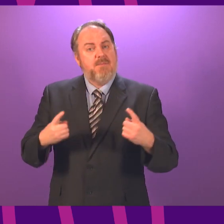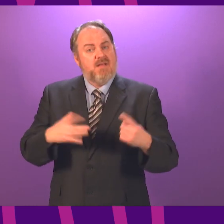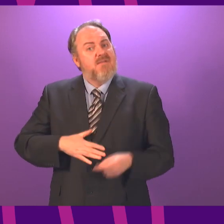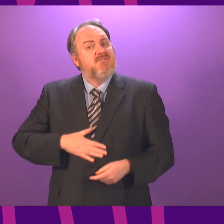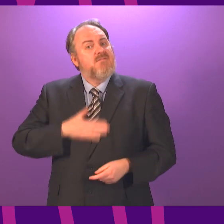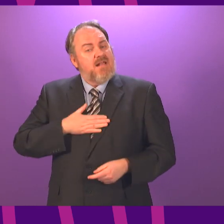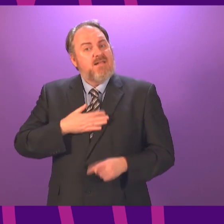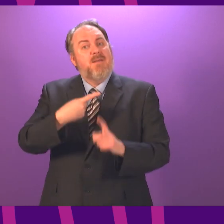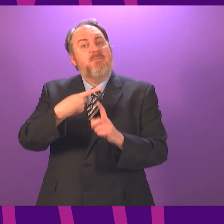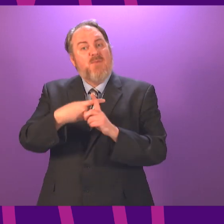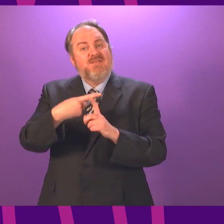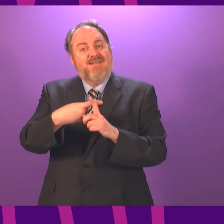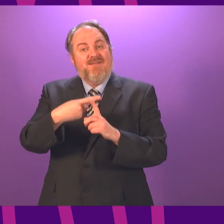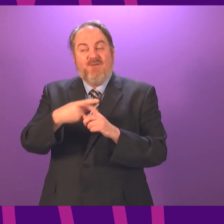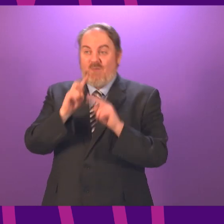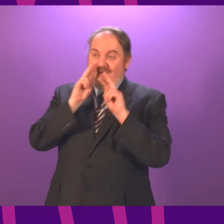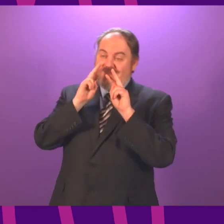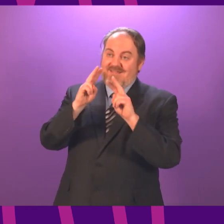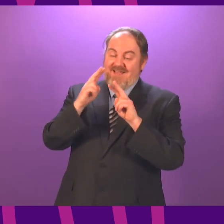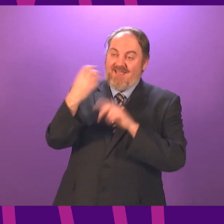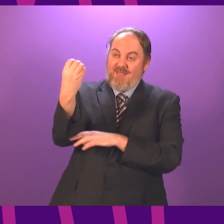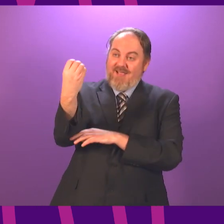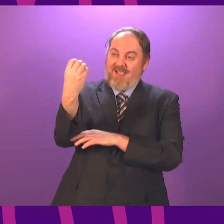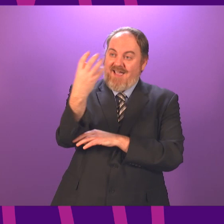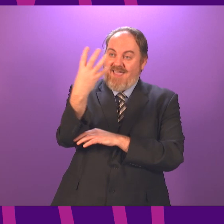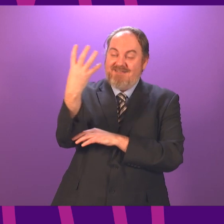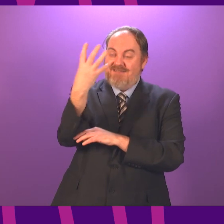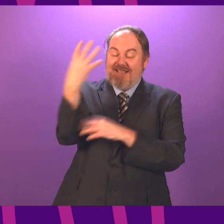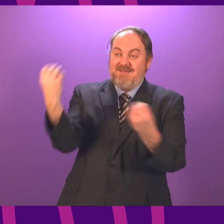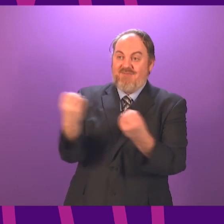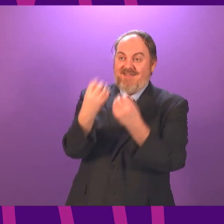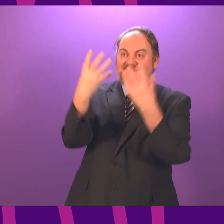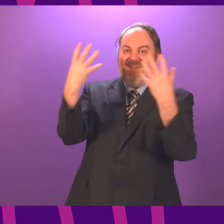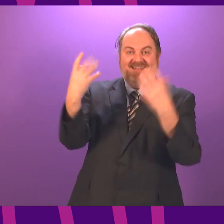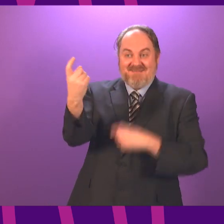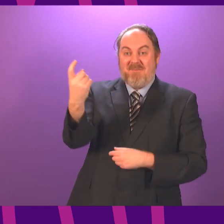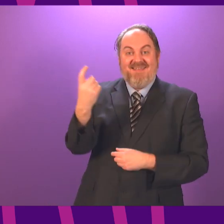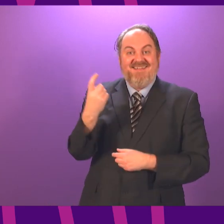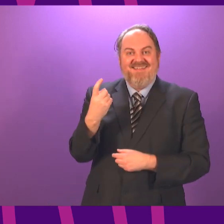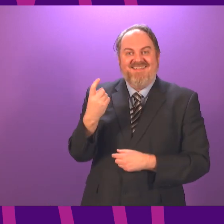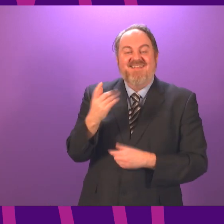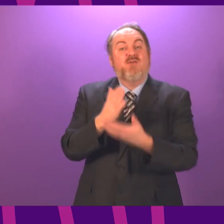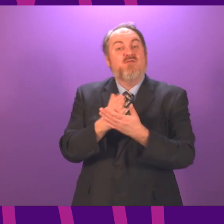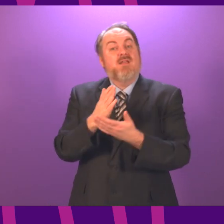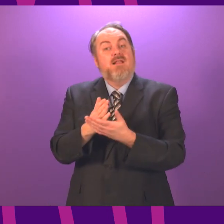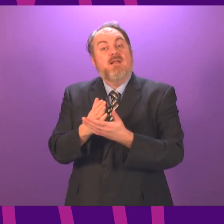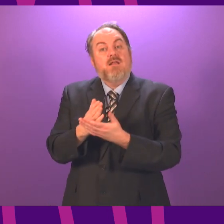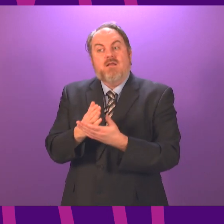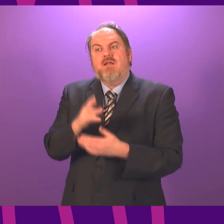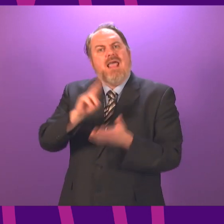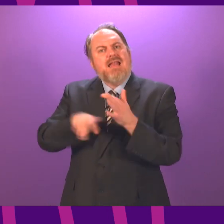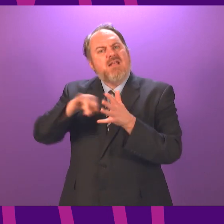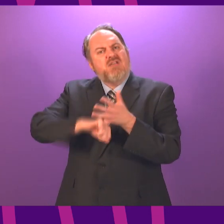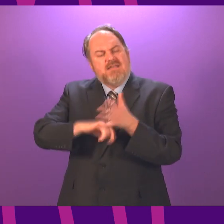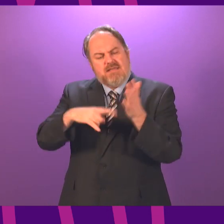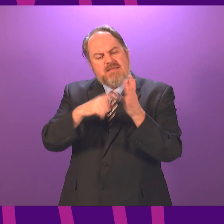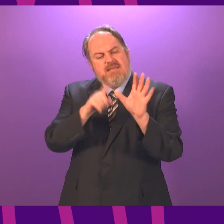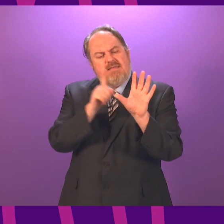is light at the end of the tunnel. Will the First Minister join me in recognising the